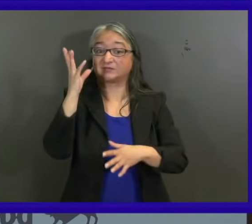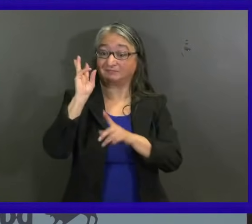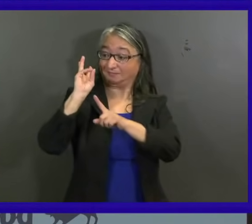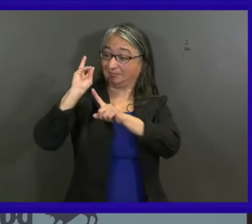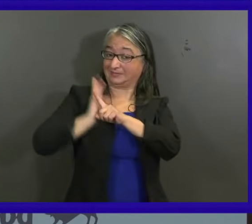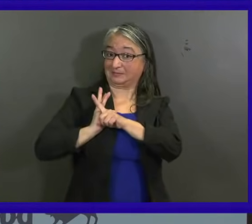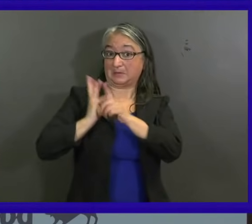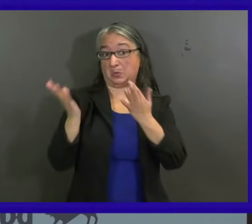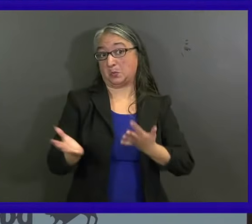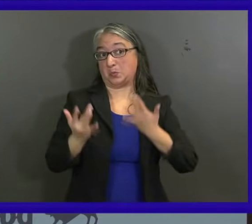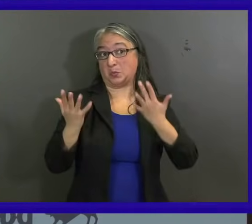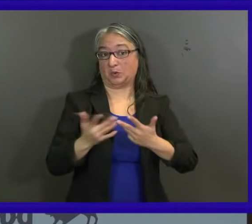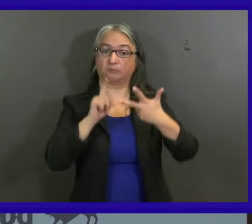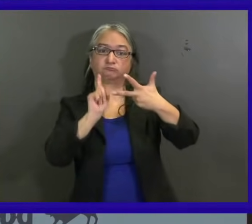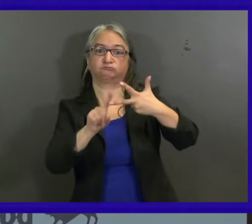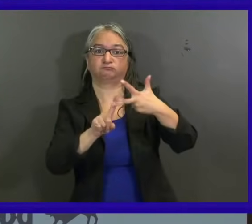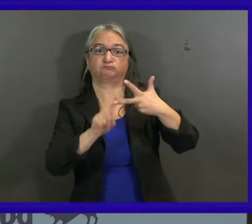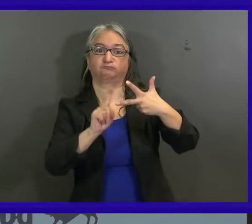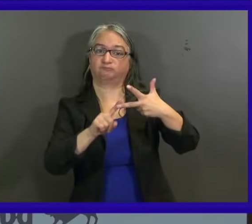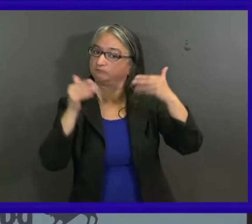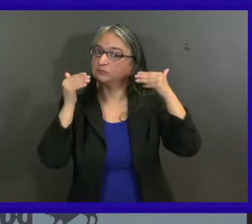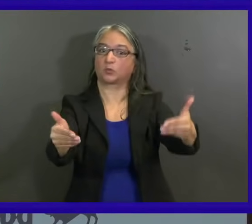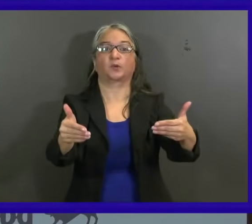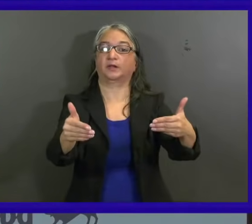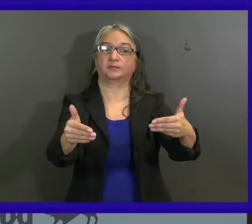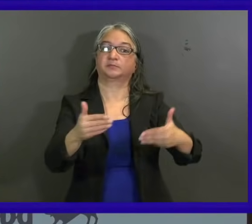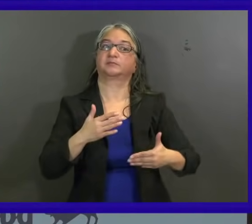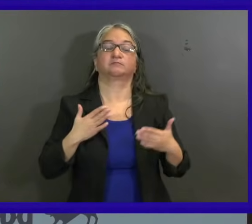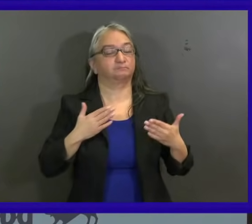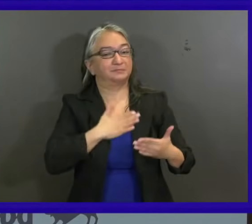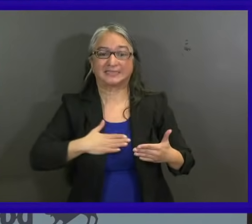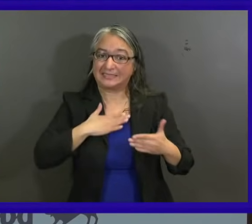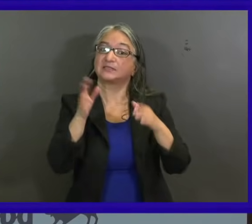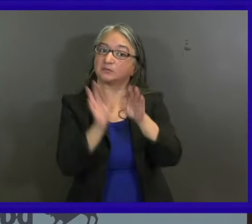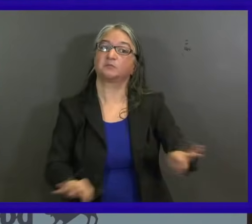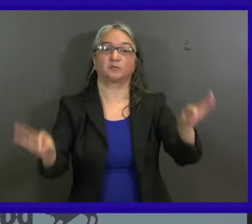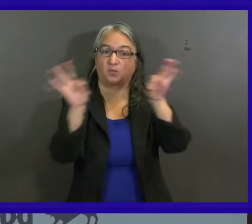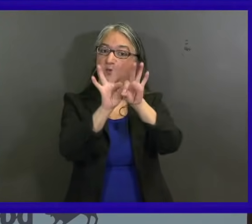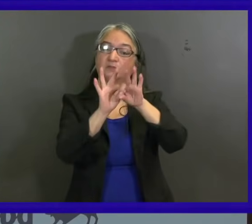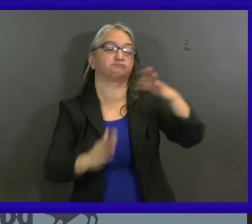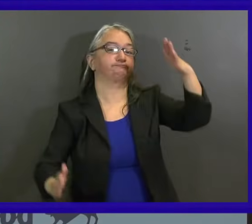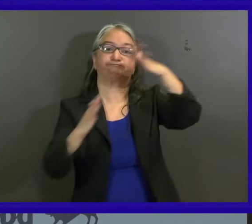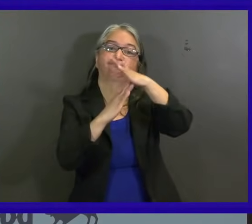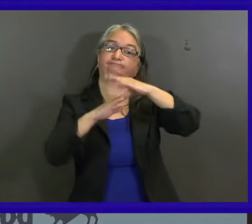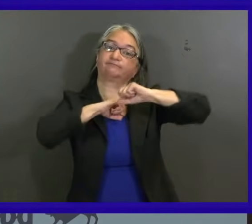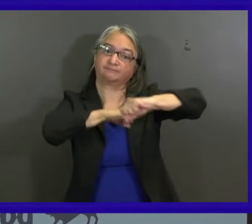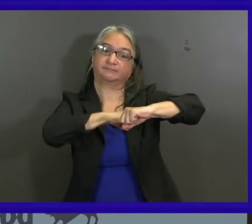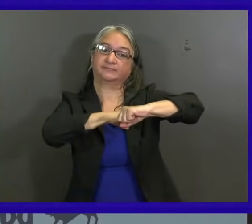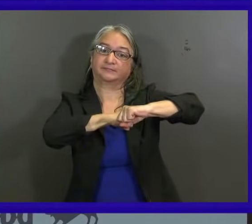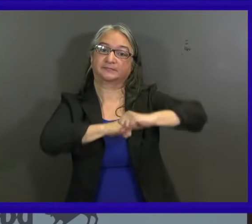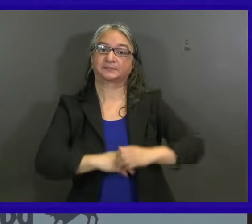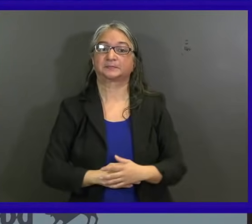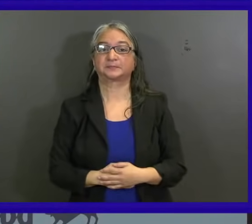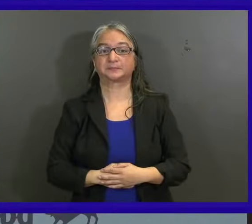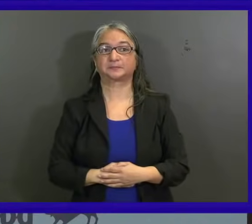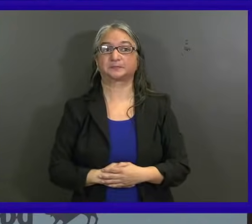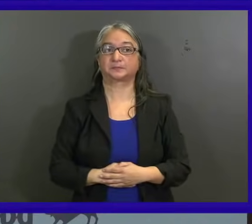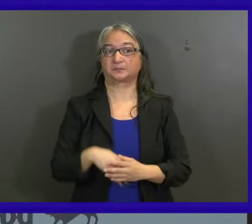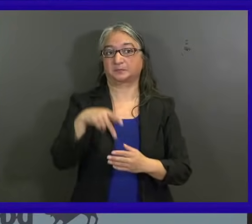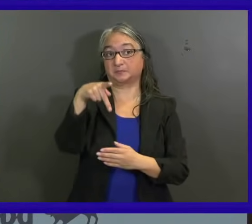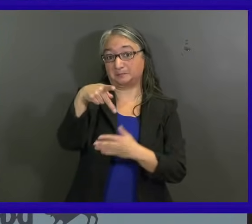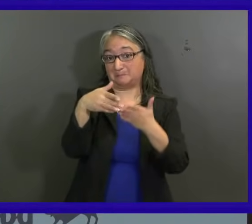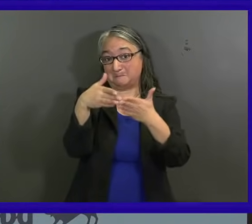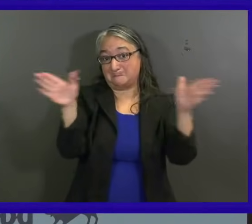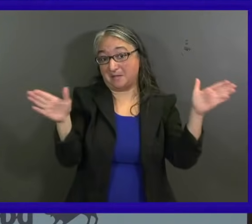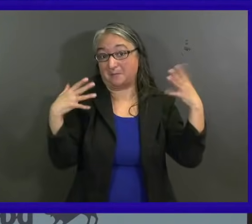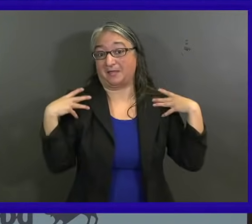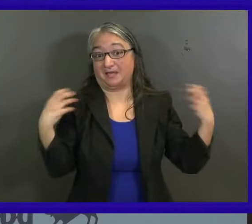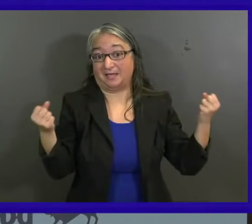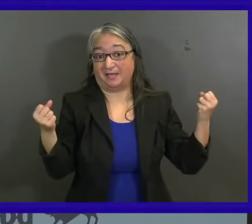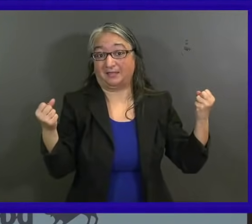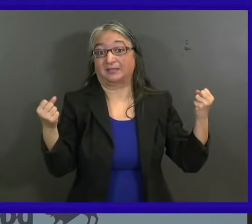and any other variant again with public health we need to follow the restrictions that are in